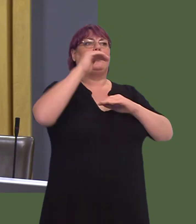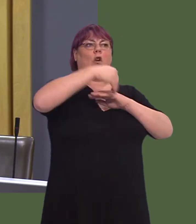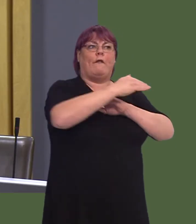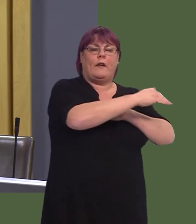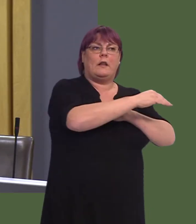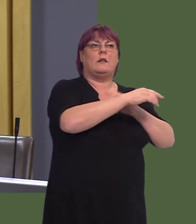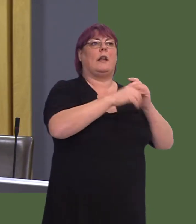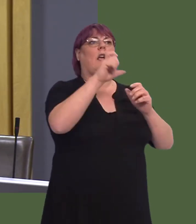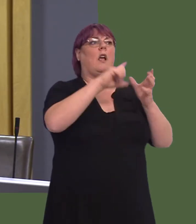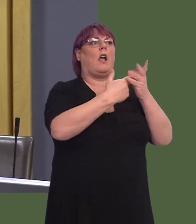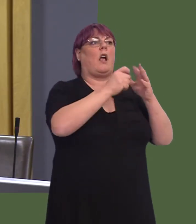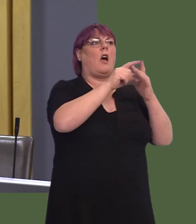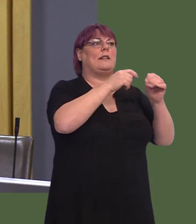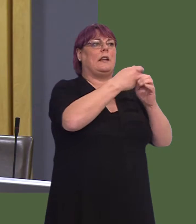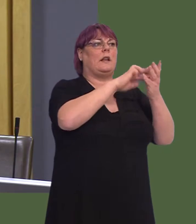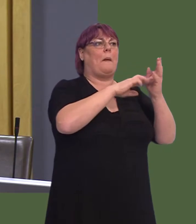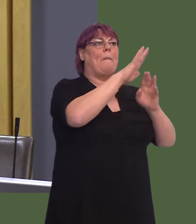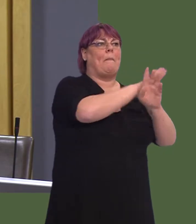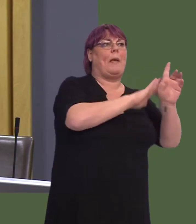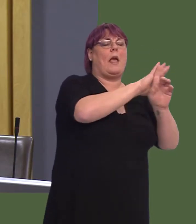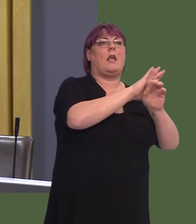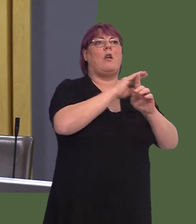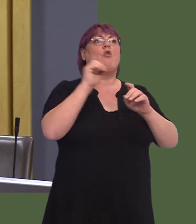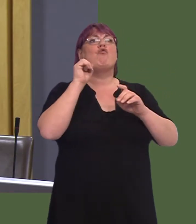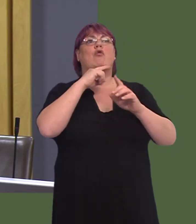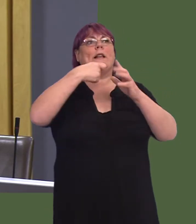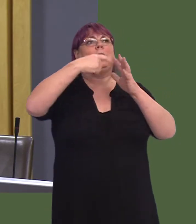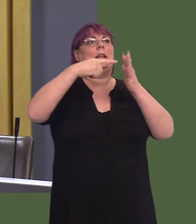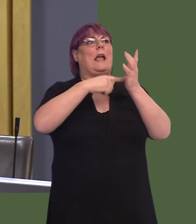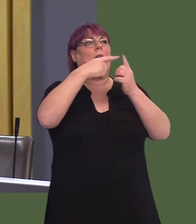red kites in Powys and other areas, and ospreys in Montgomeryshire.